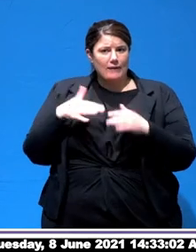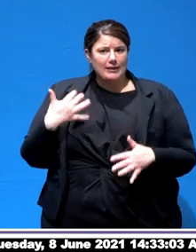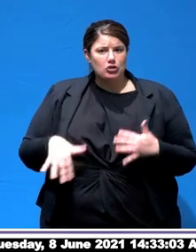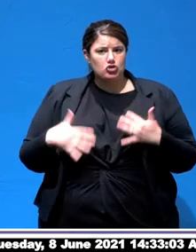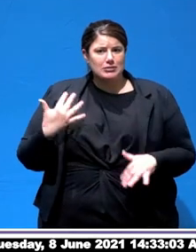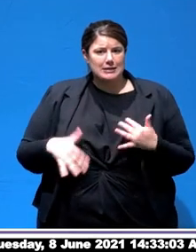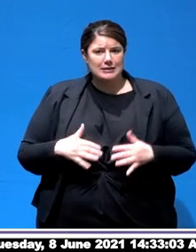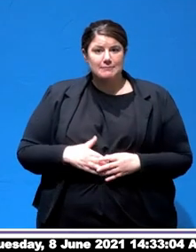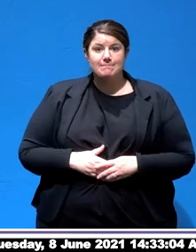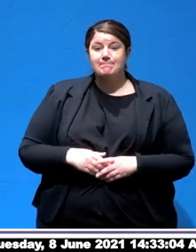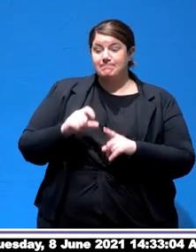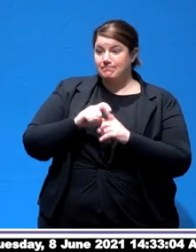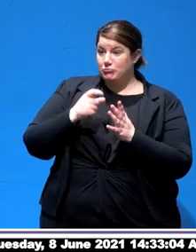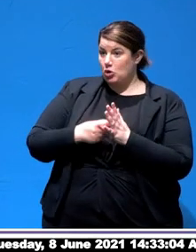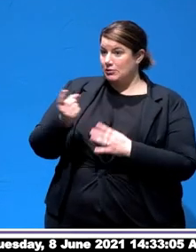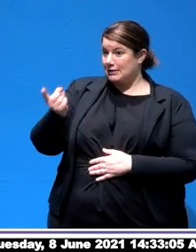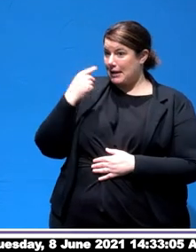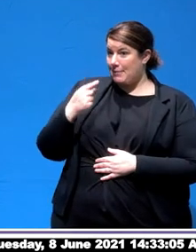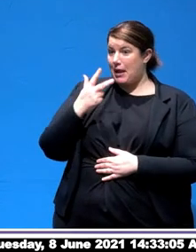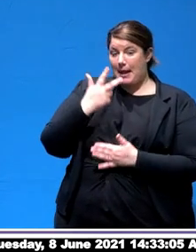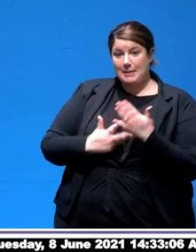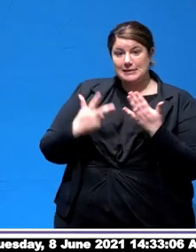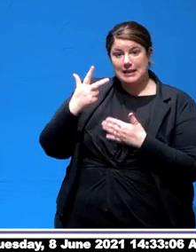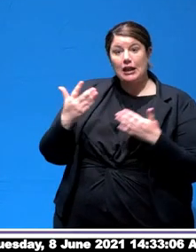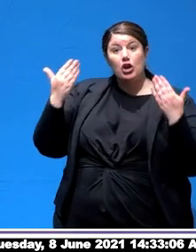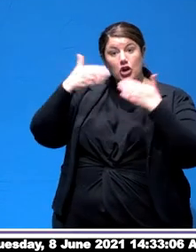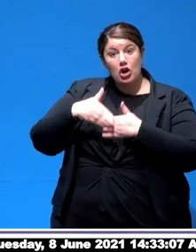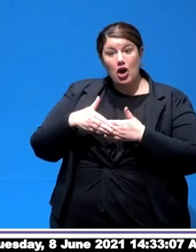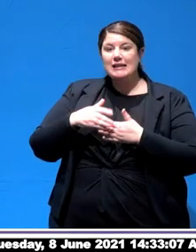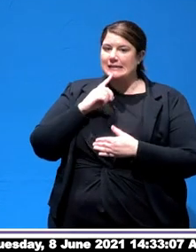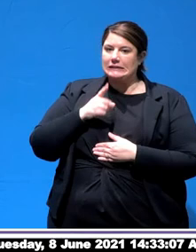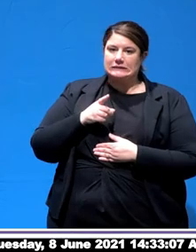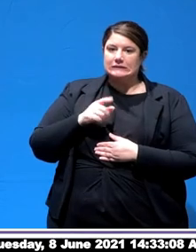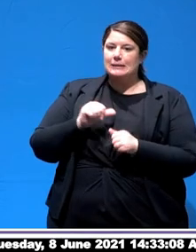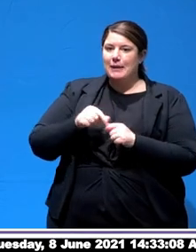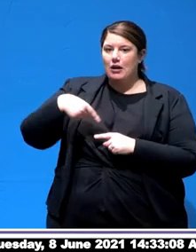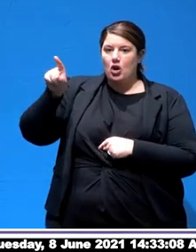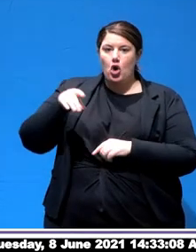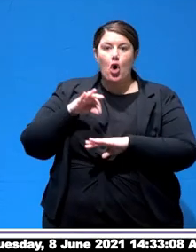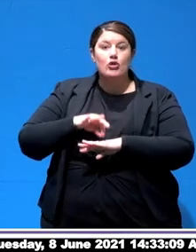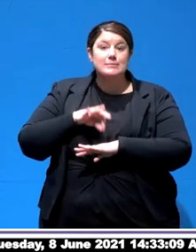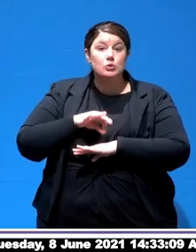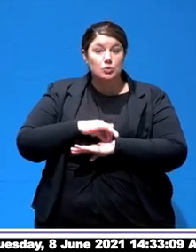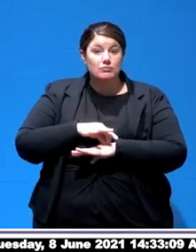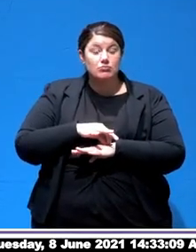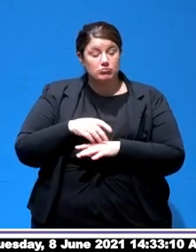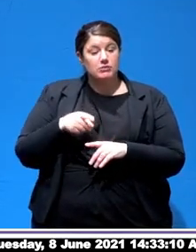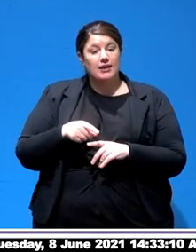Locum attended at [8.30 pm] ...... recommended that the Client be taken to Hospital ...... And the client was driven to the hospital.